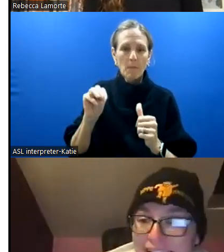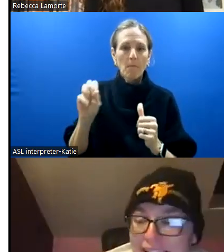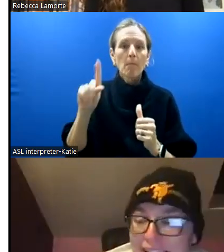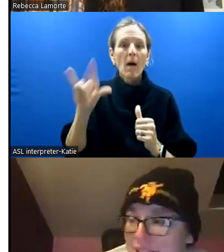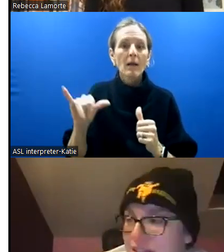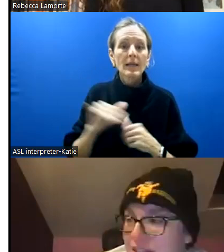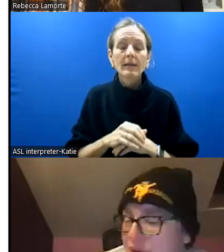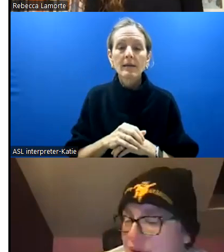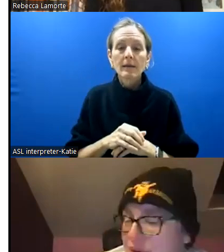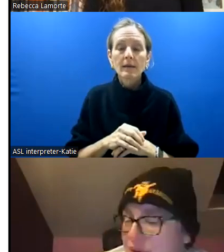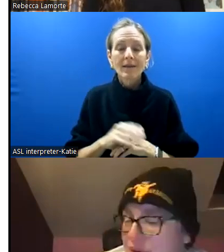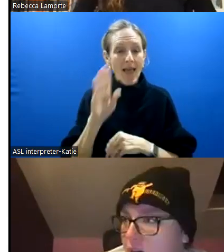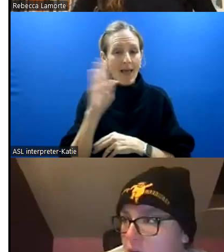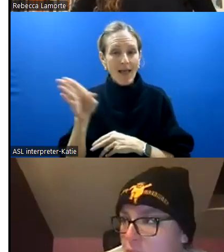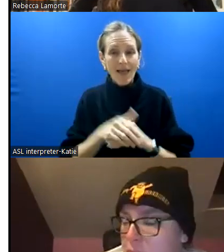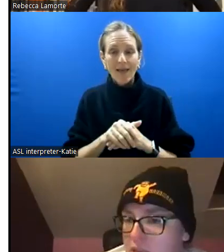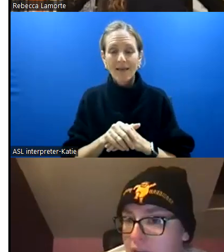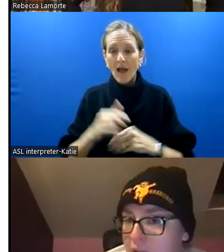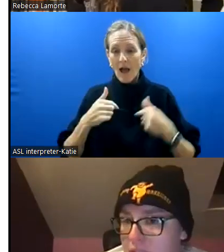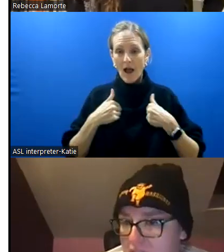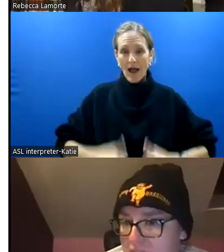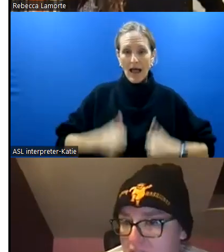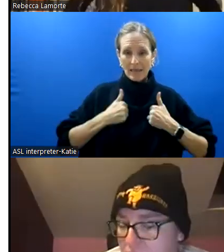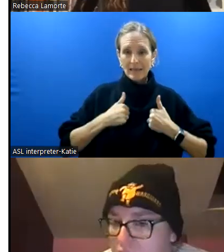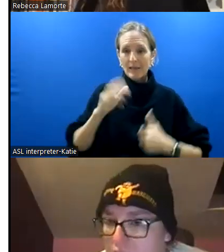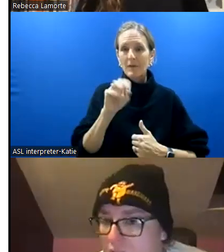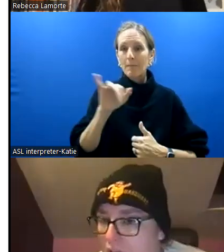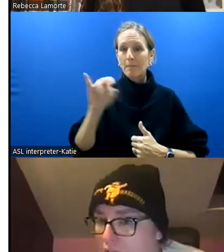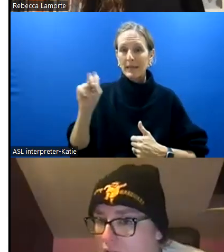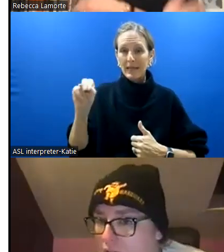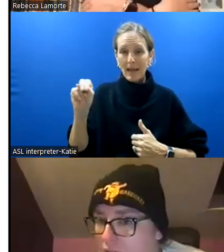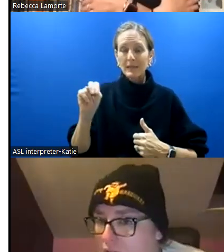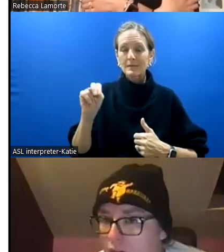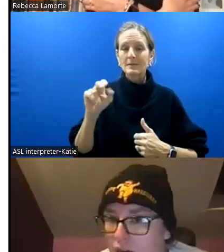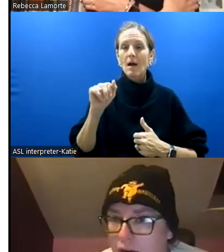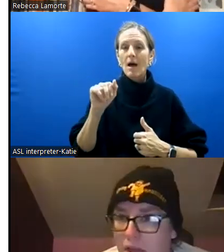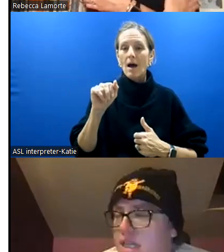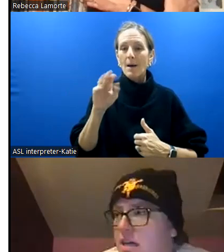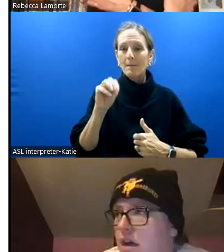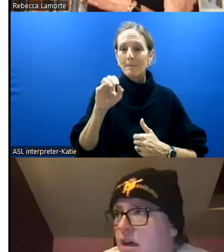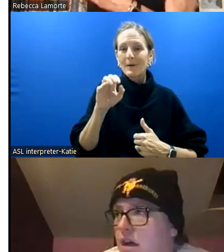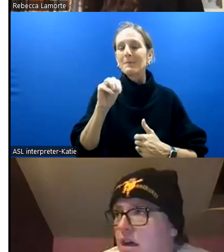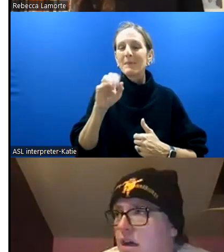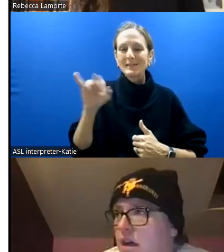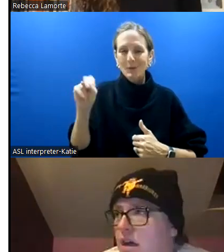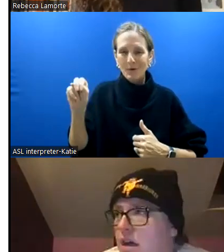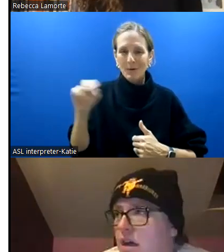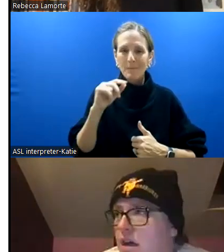Hey, so I am in Minneapolis, Minnesota, and- - Ooh, chilly. I was thinking a lot about how...